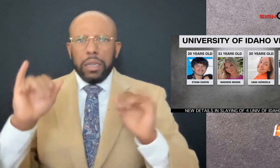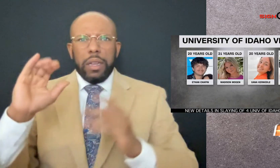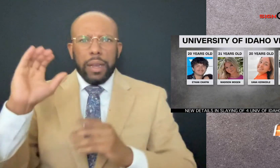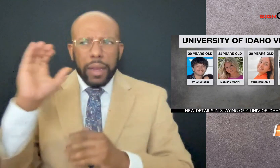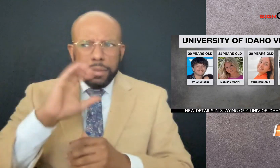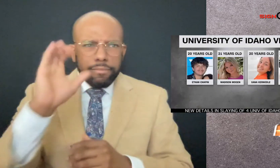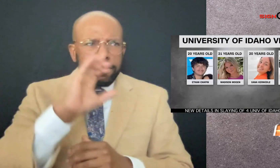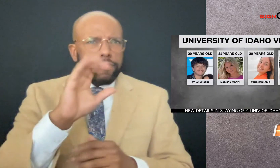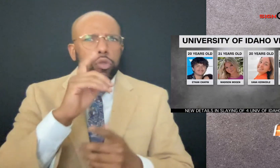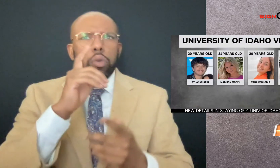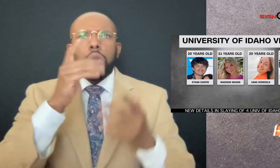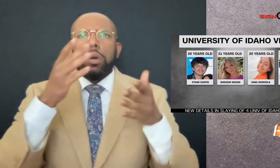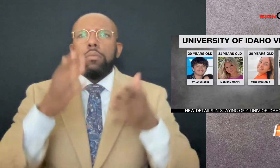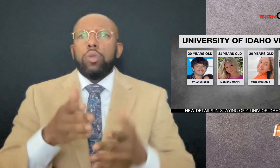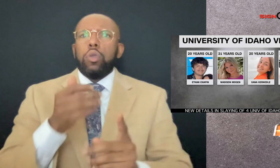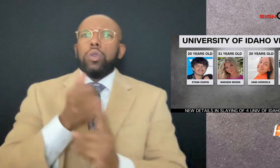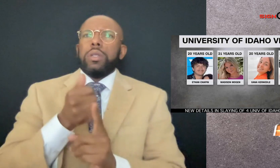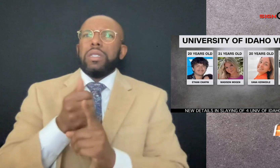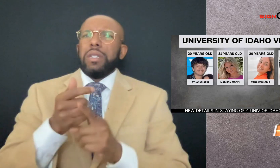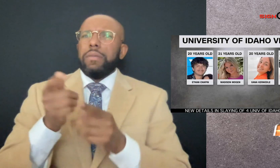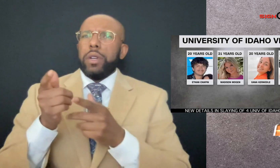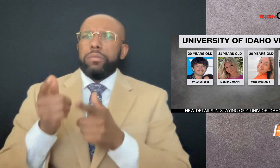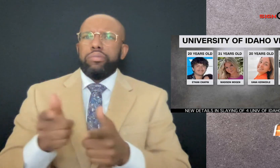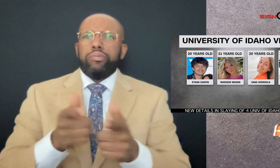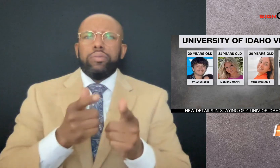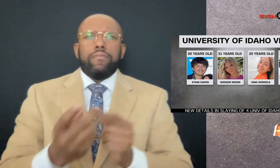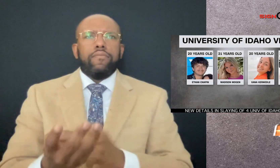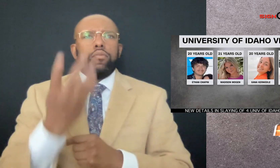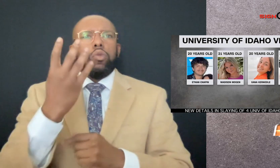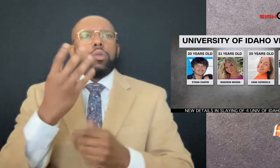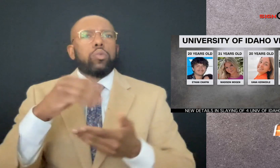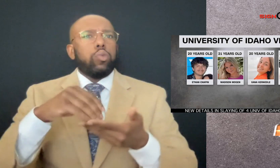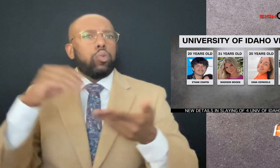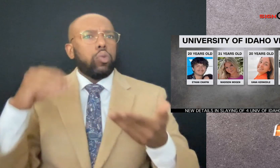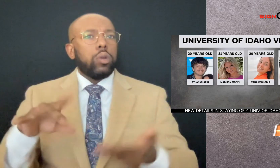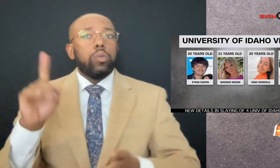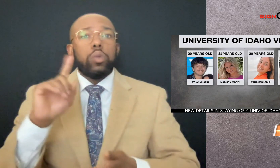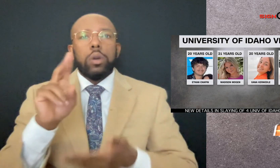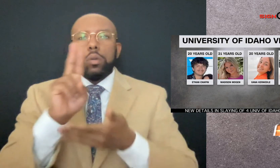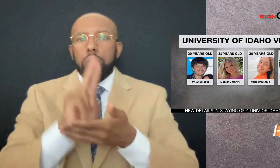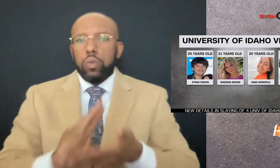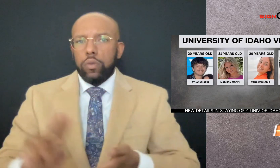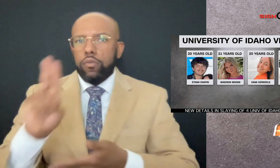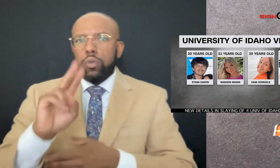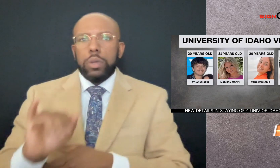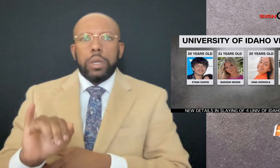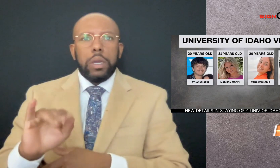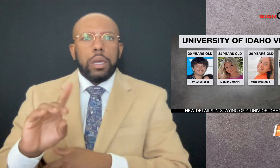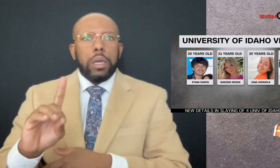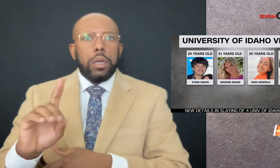Police are still searching for a suspect in the brutal killing of four students at the University of Idaho.